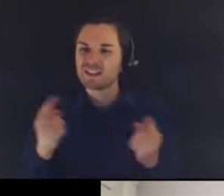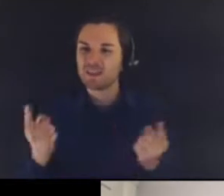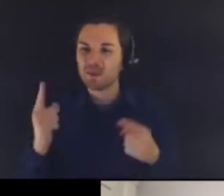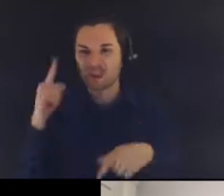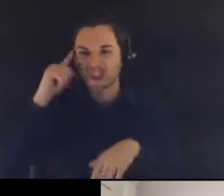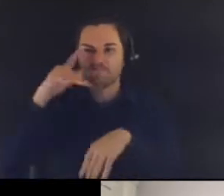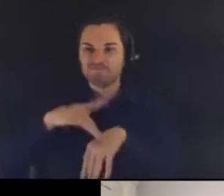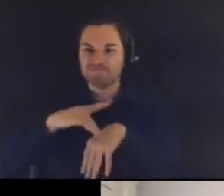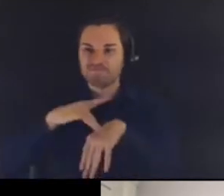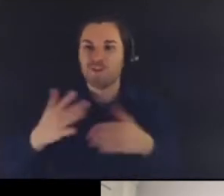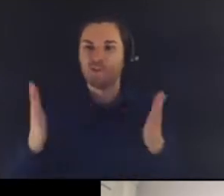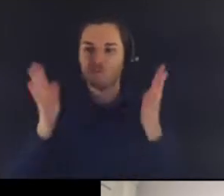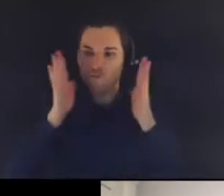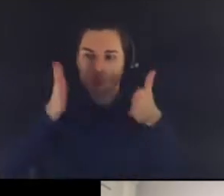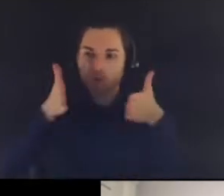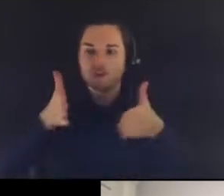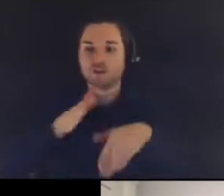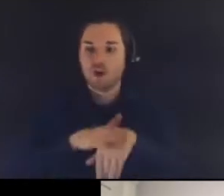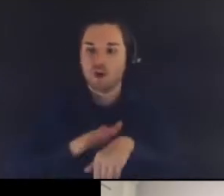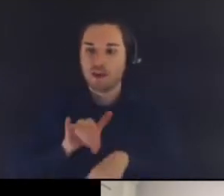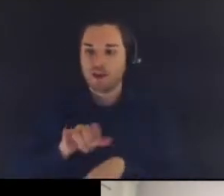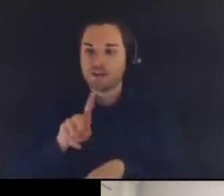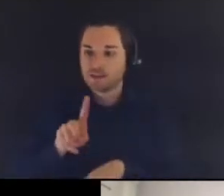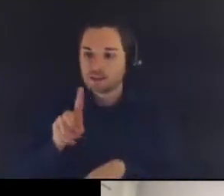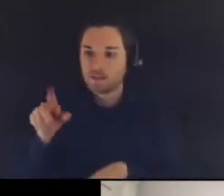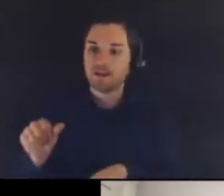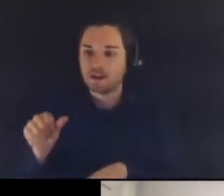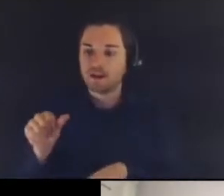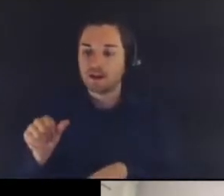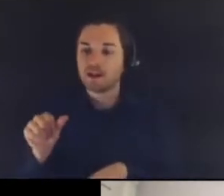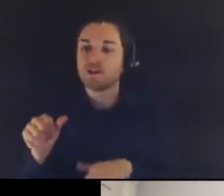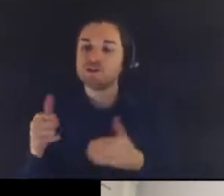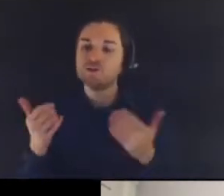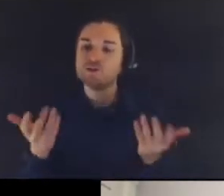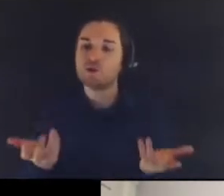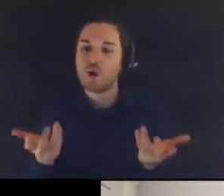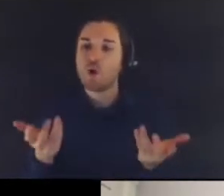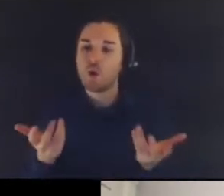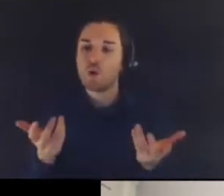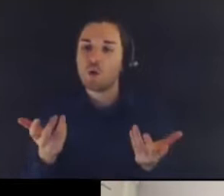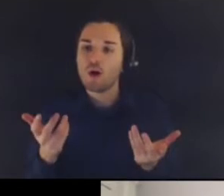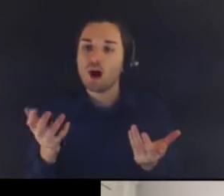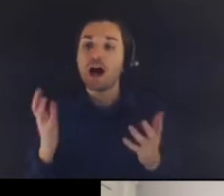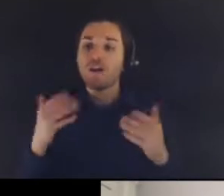I ve thought this both on a negative spectrum and a neutral spectrum. On the negative spectrum,